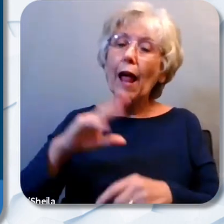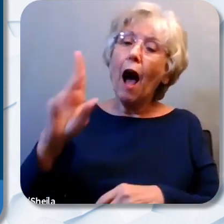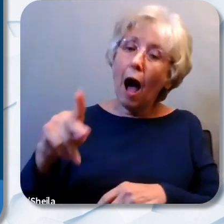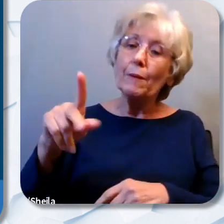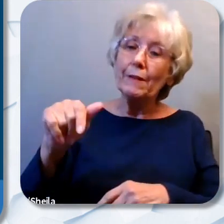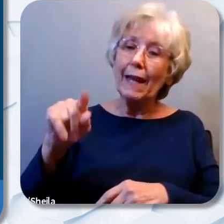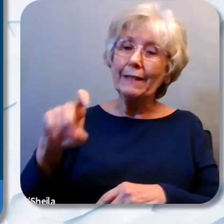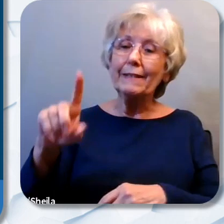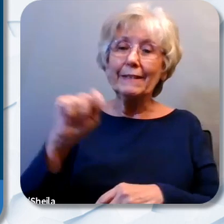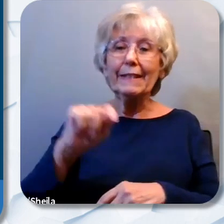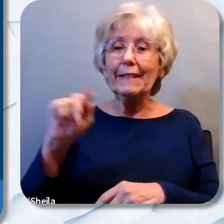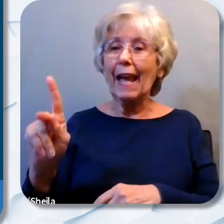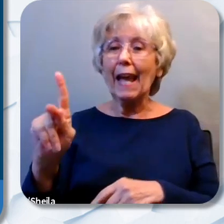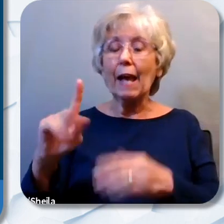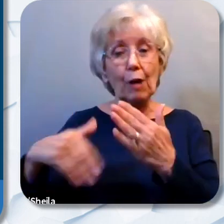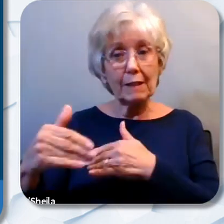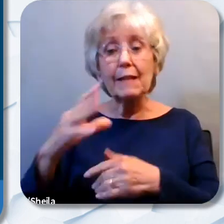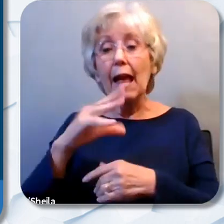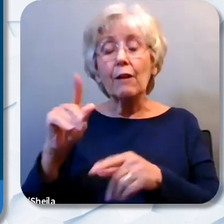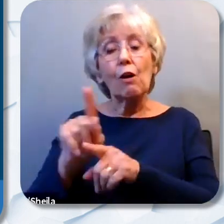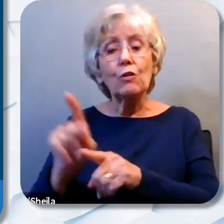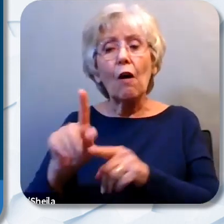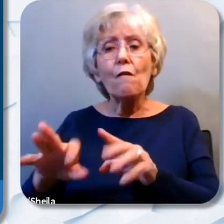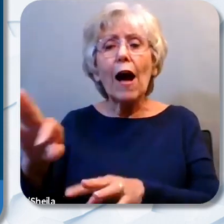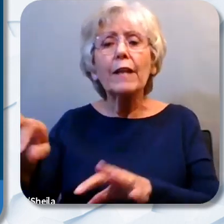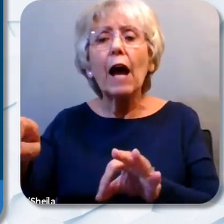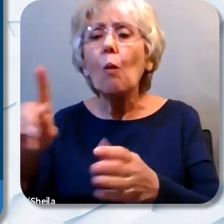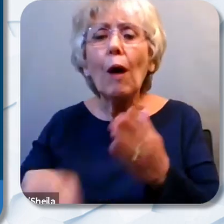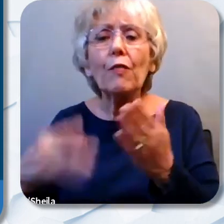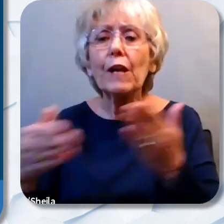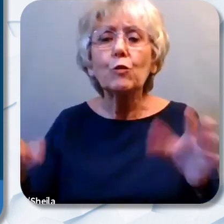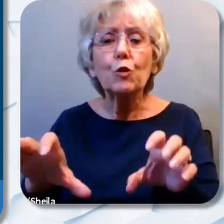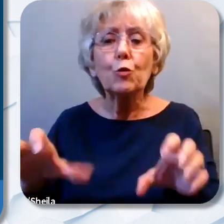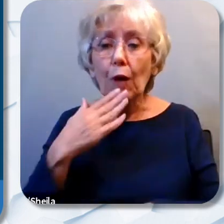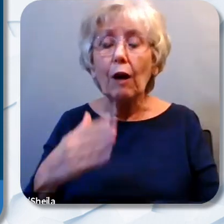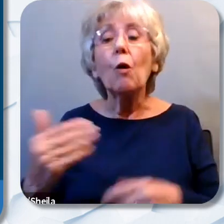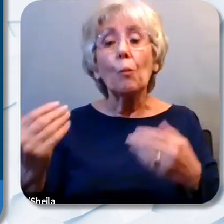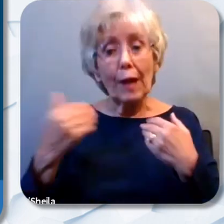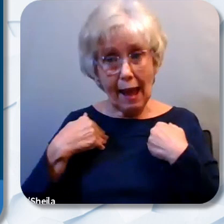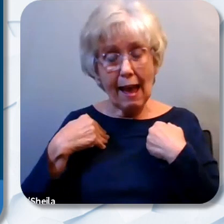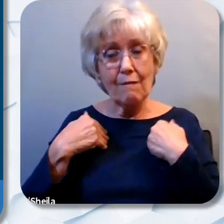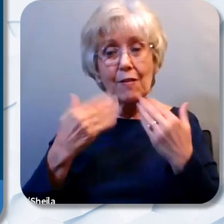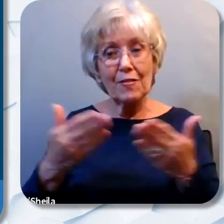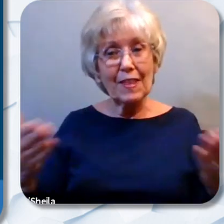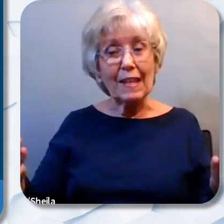process also you find out what you're doing well, there are things that. We don't we may not know